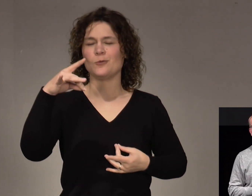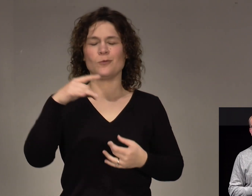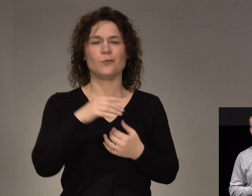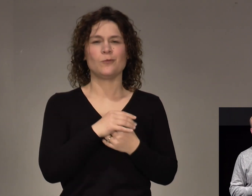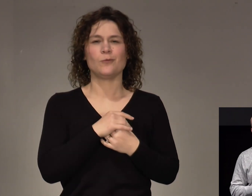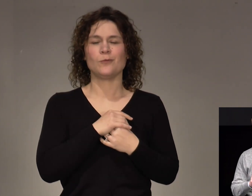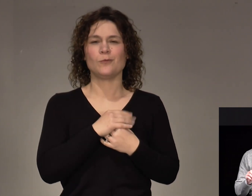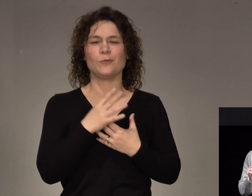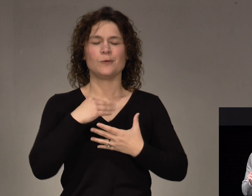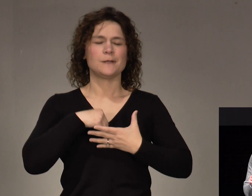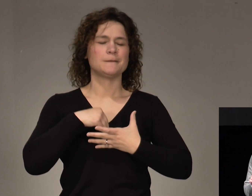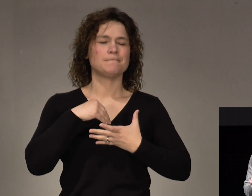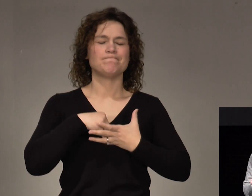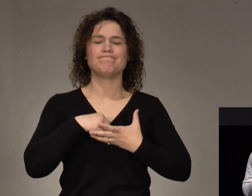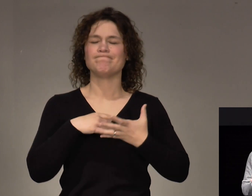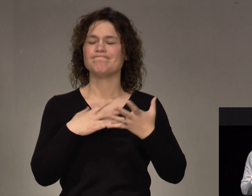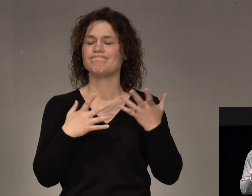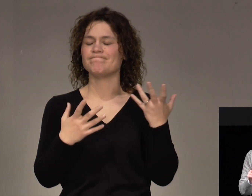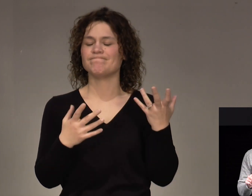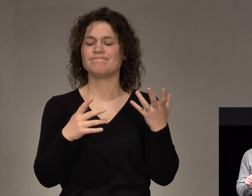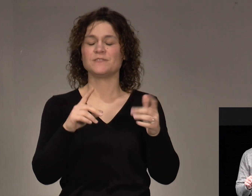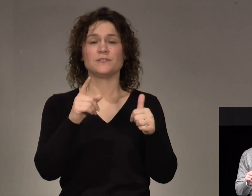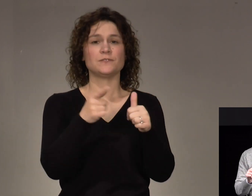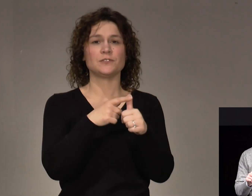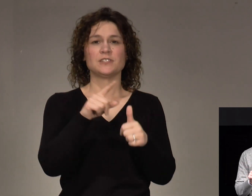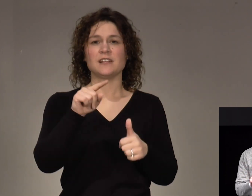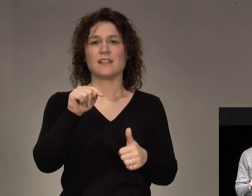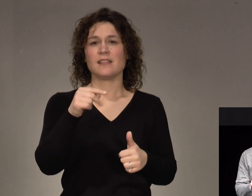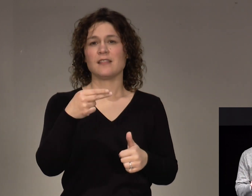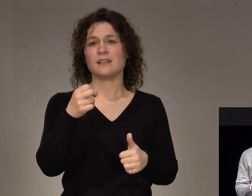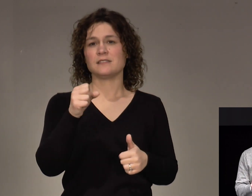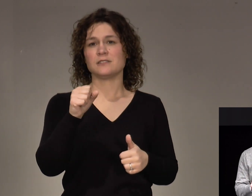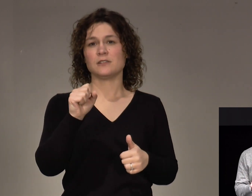1st Thessalonians 5:9-10: